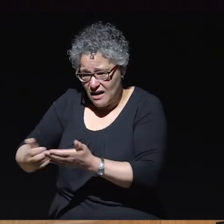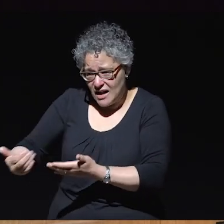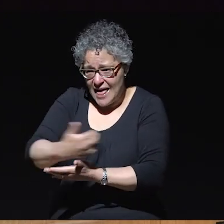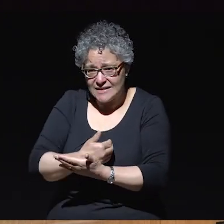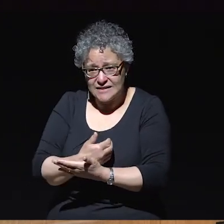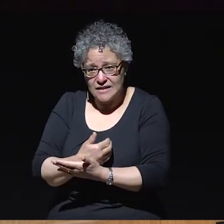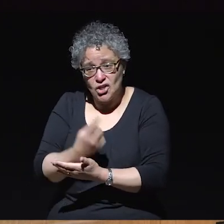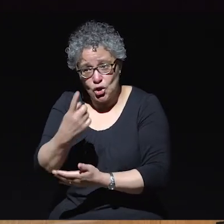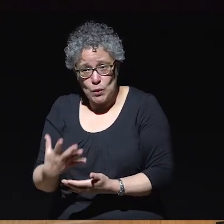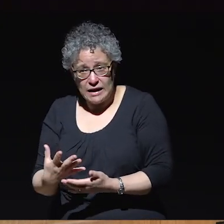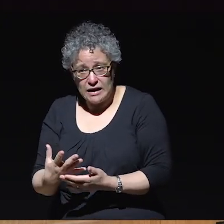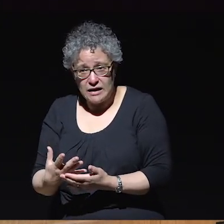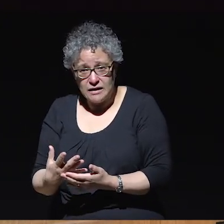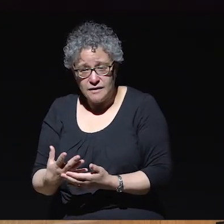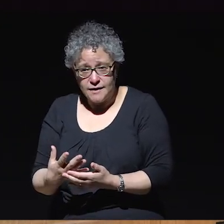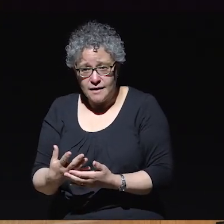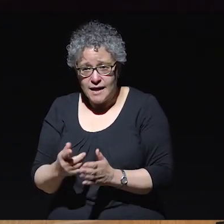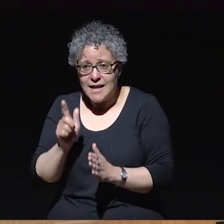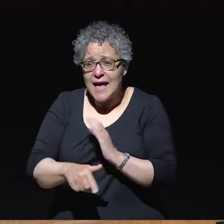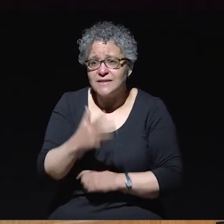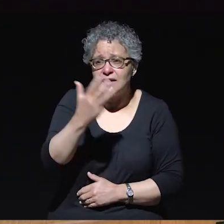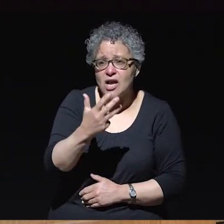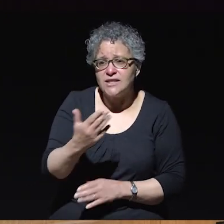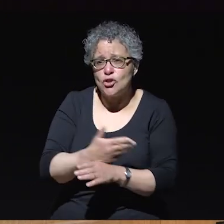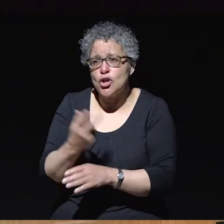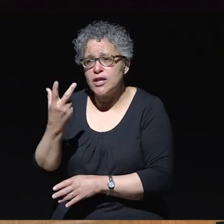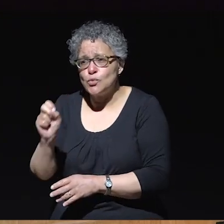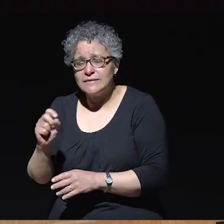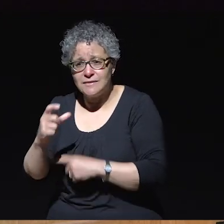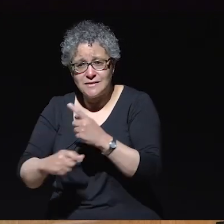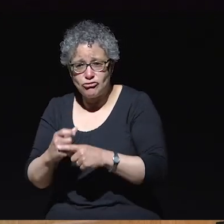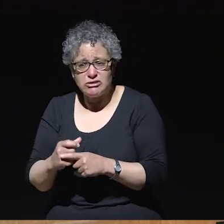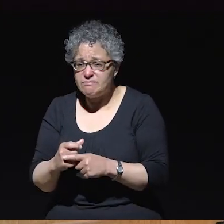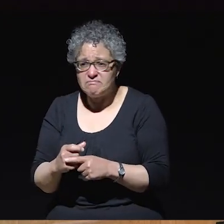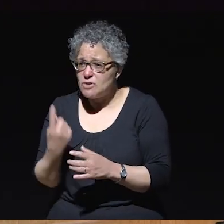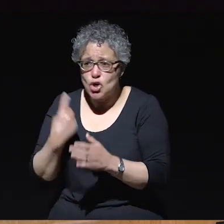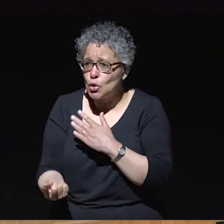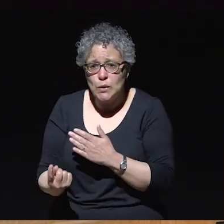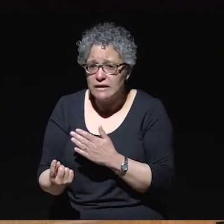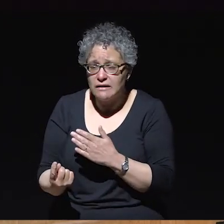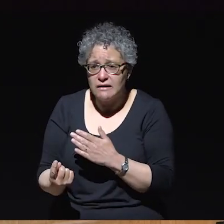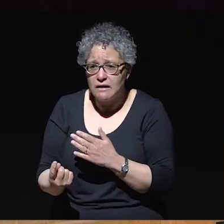in the late 19th, early 20th century. Indeed, there are many collectors of that period